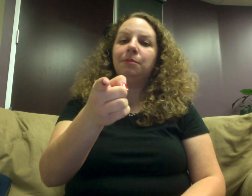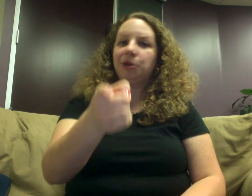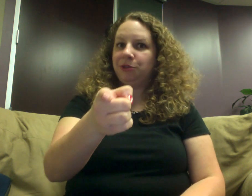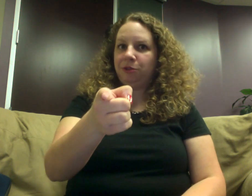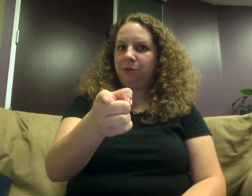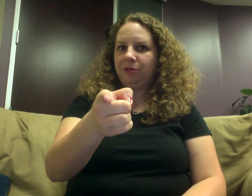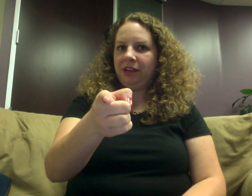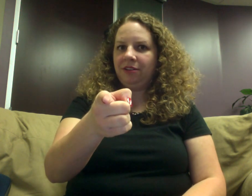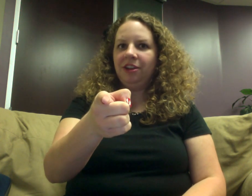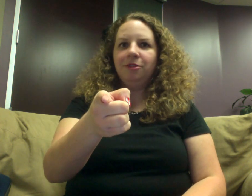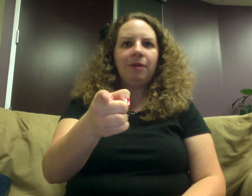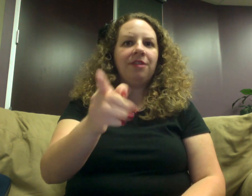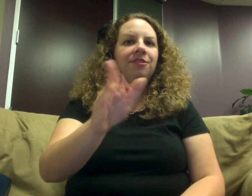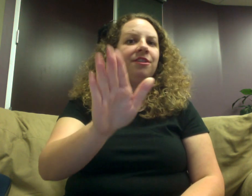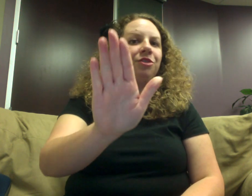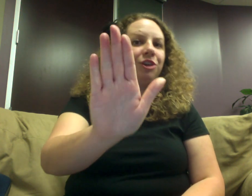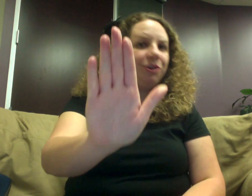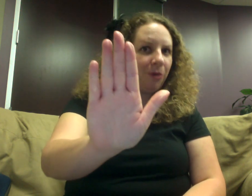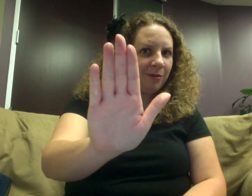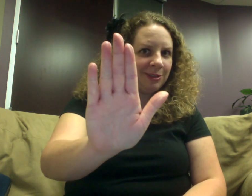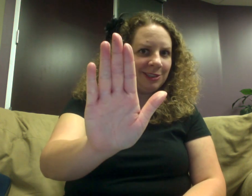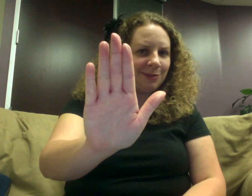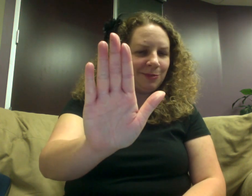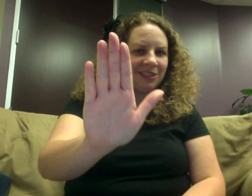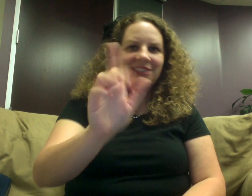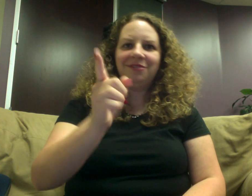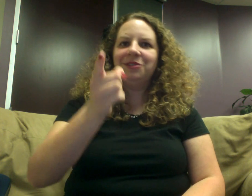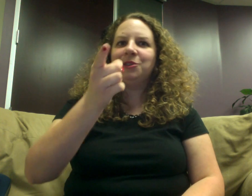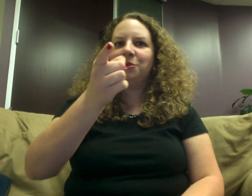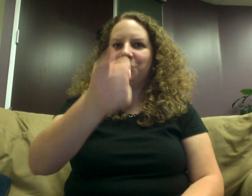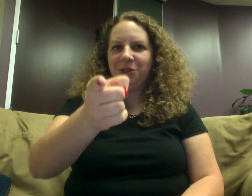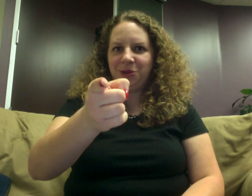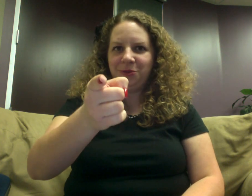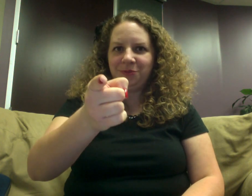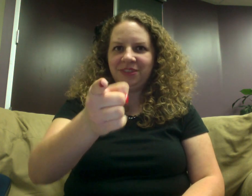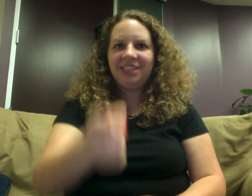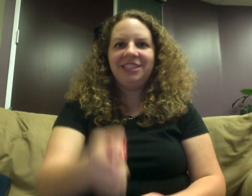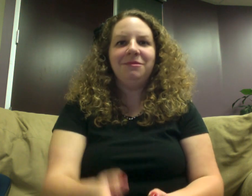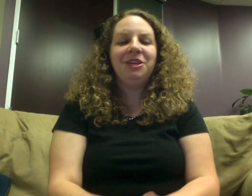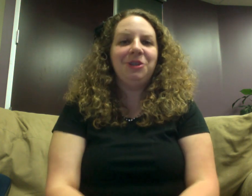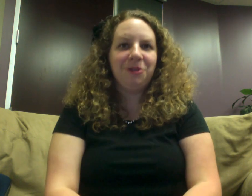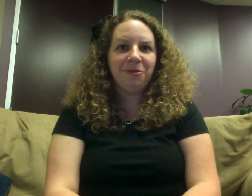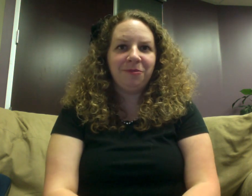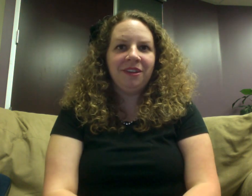personal pronoun rather than the YOUR which is the possessive. So YOU, nice to meet you.